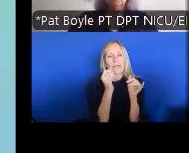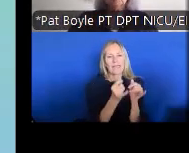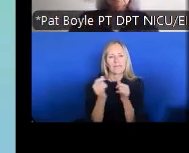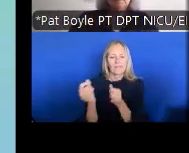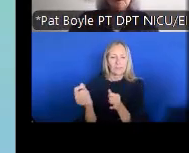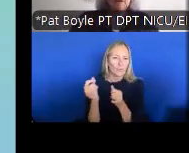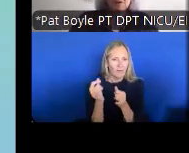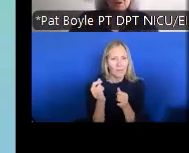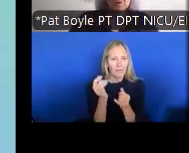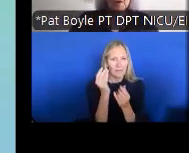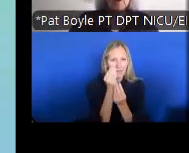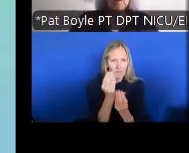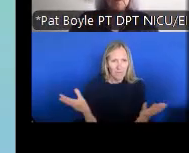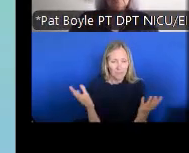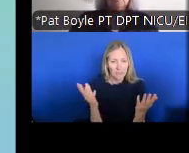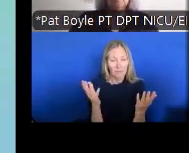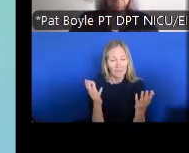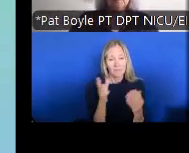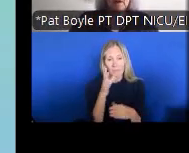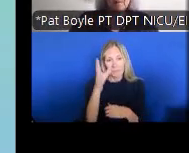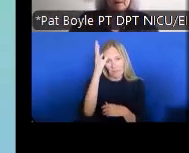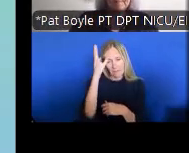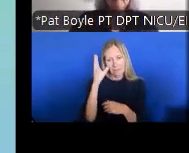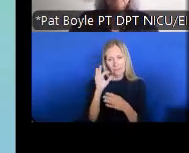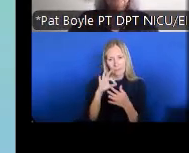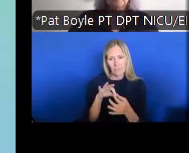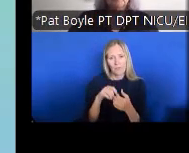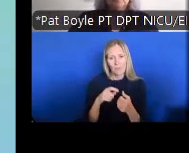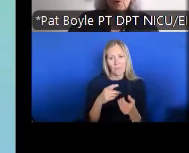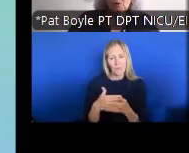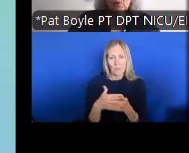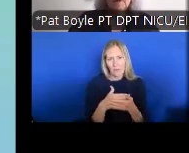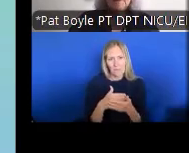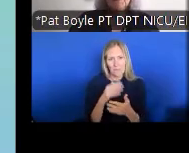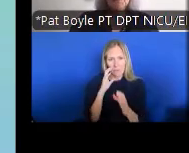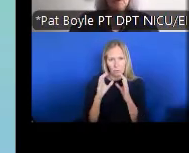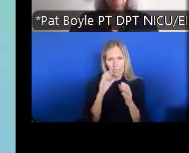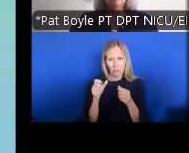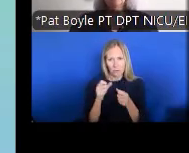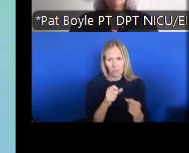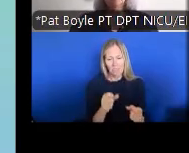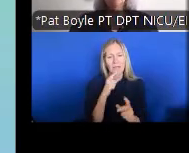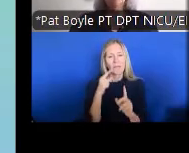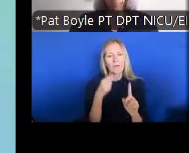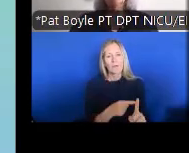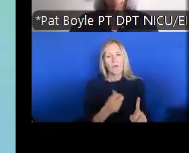their baby's communication strategies and overall development. The goal is to strengthen that parent-infant